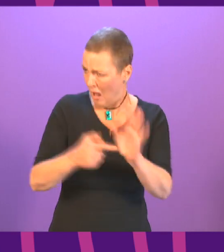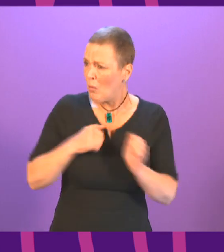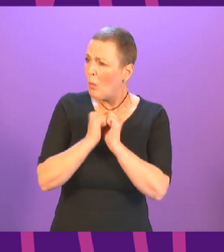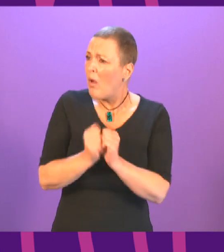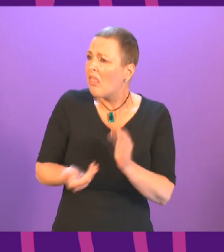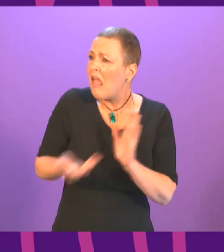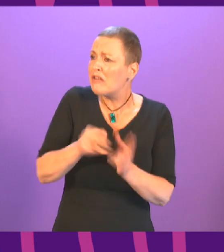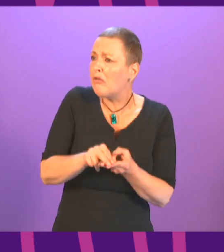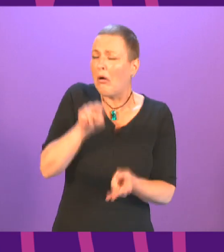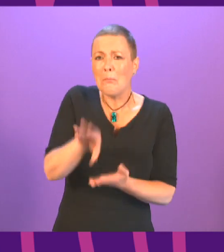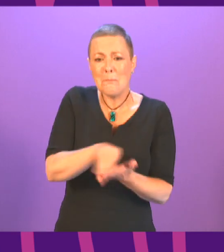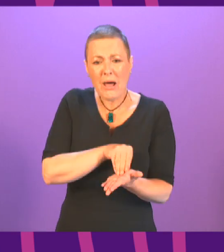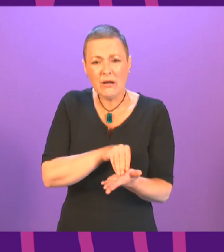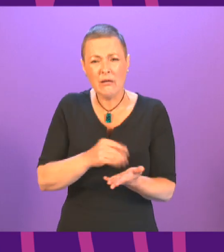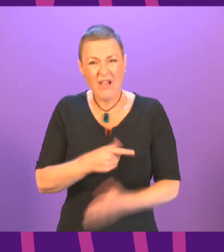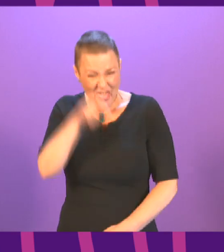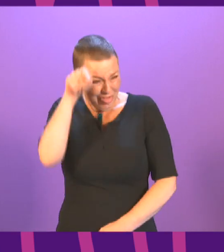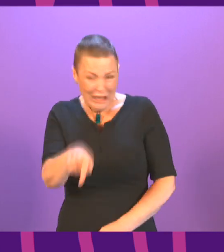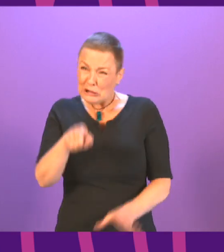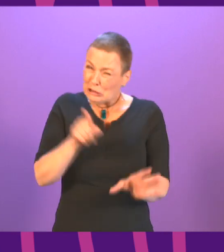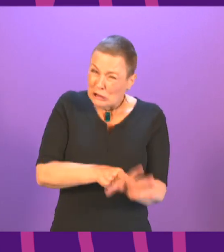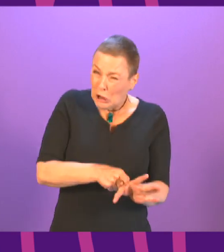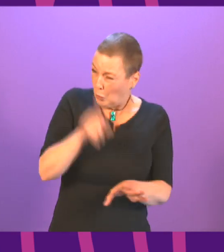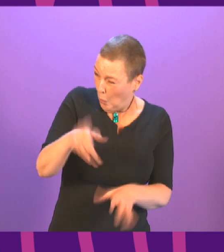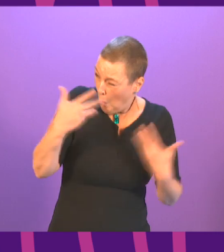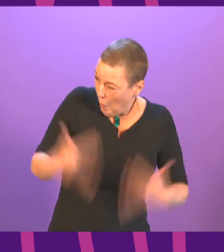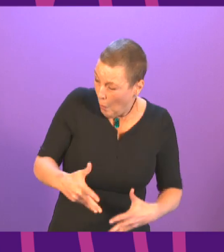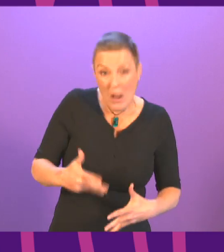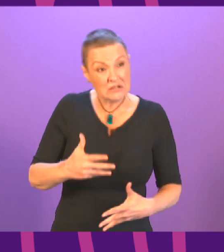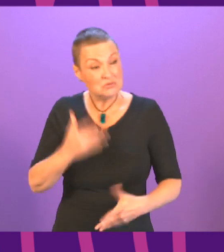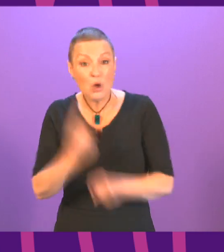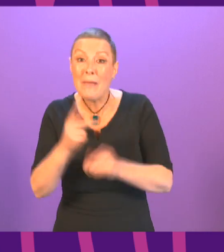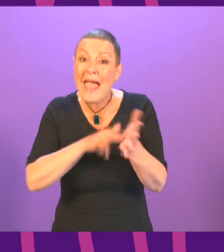This year of all years, the First Minister’s Government is prepared to talk about NHS pay